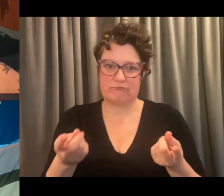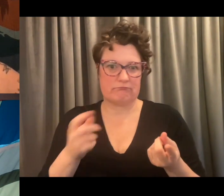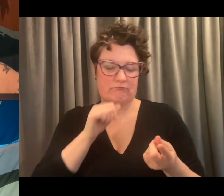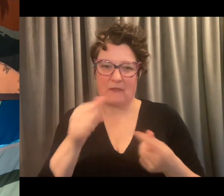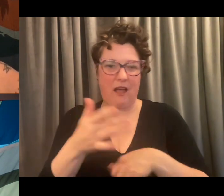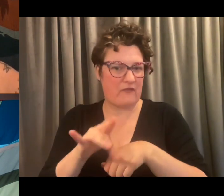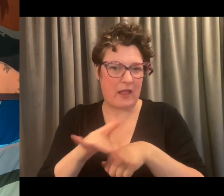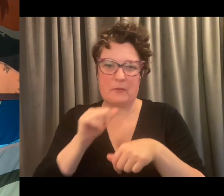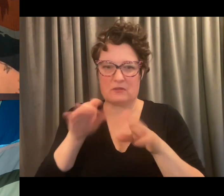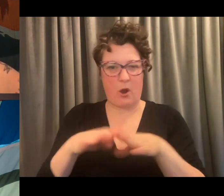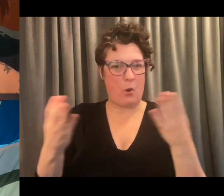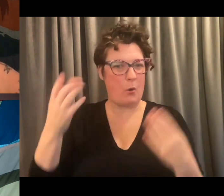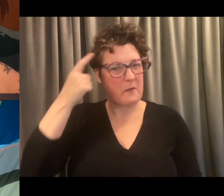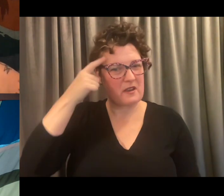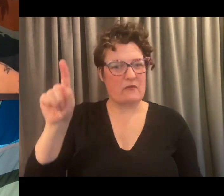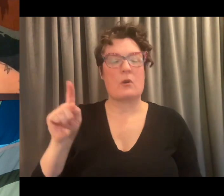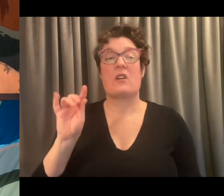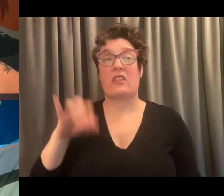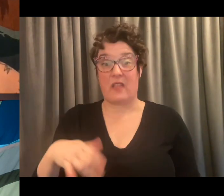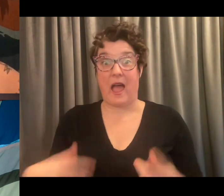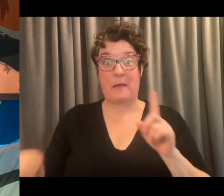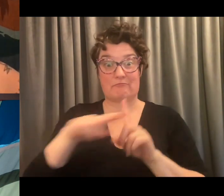And that coupled with The Lover and that sense of just like intimacy